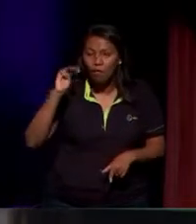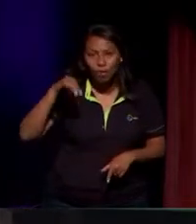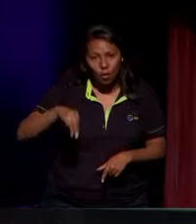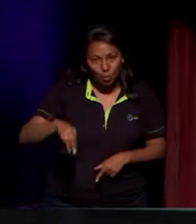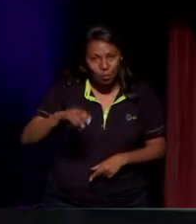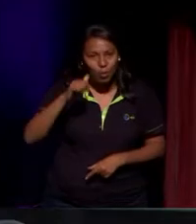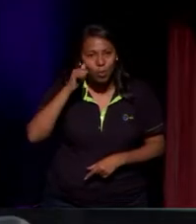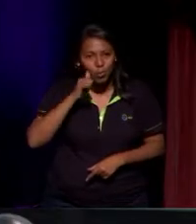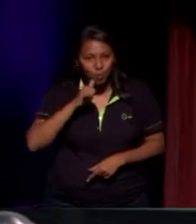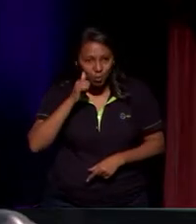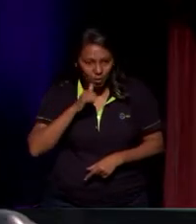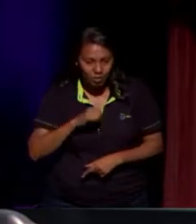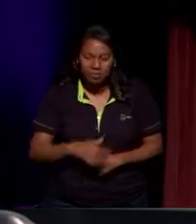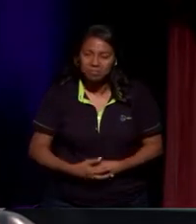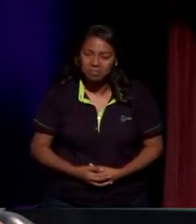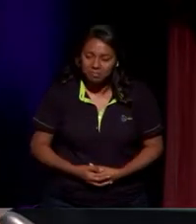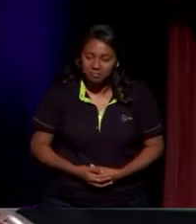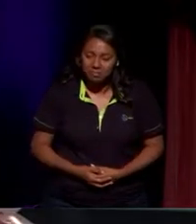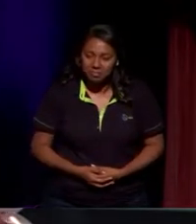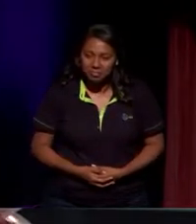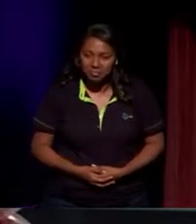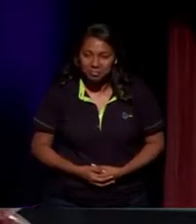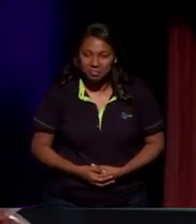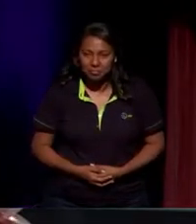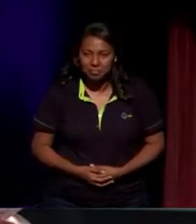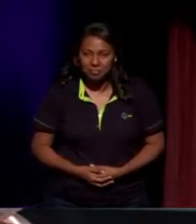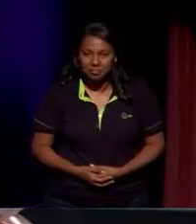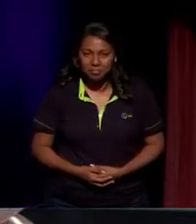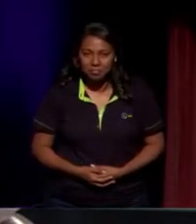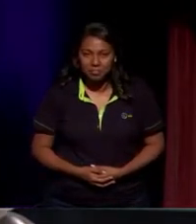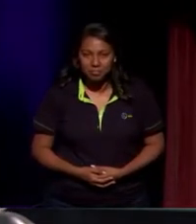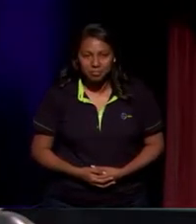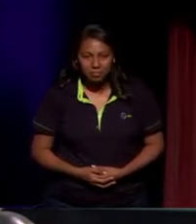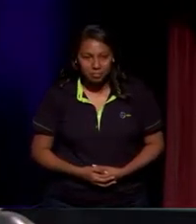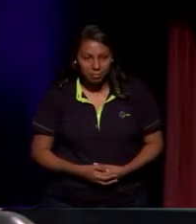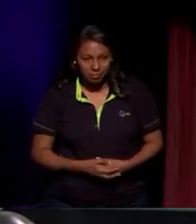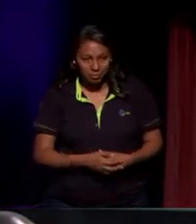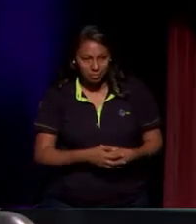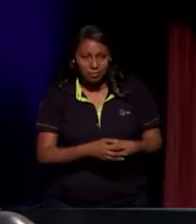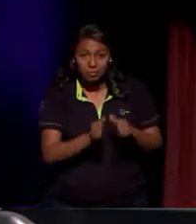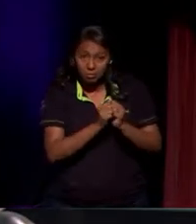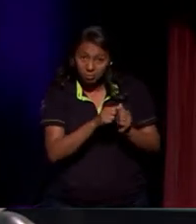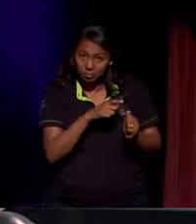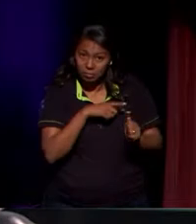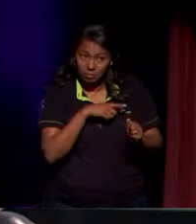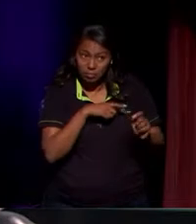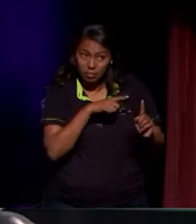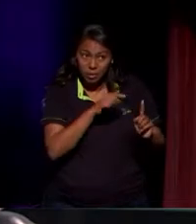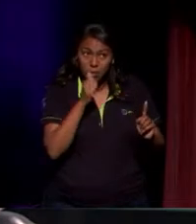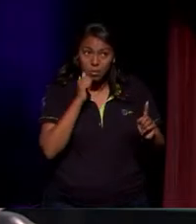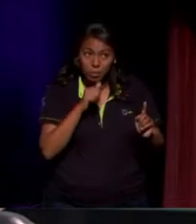Dialoging with her, we have here Muna Omran, Brazilian assistant professor